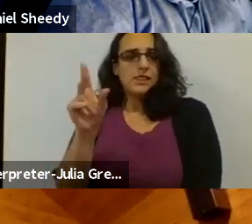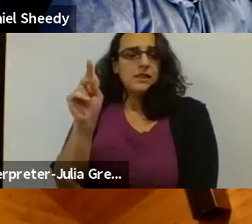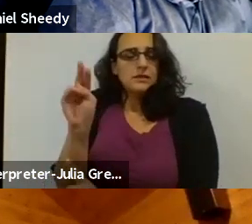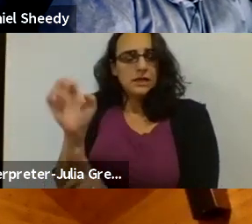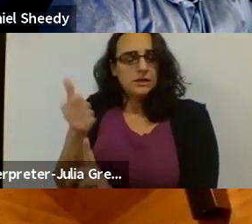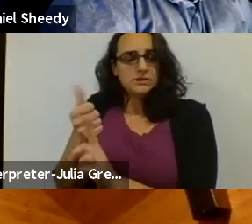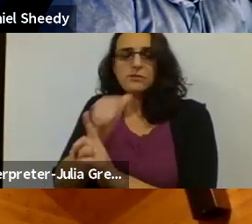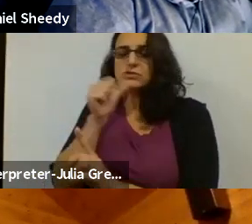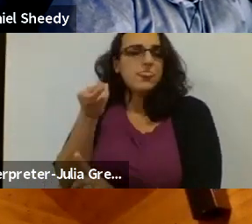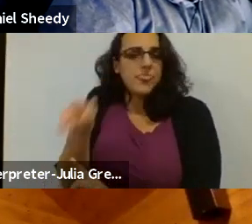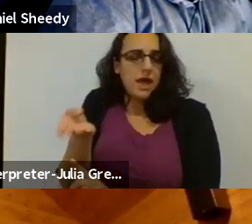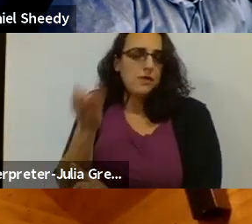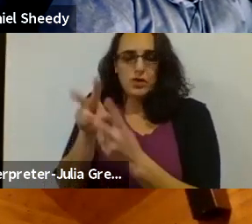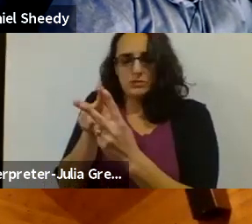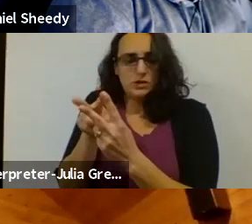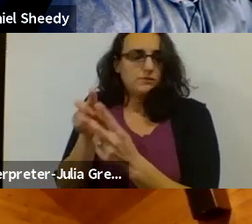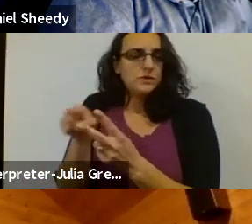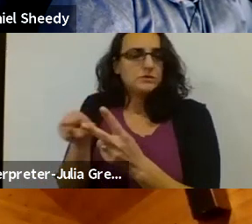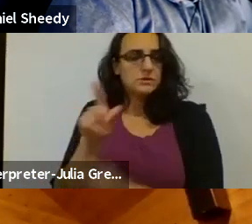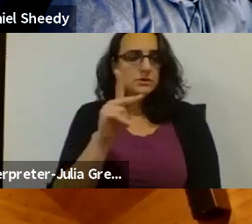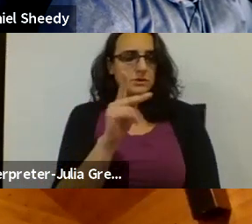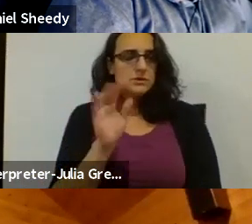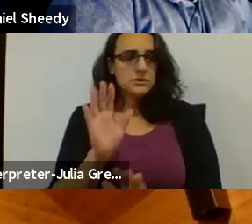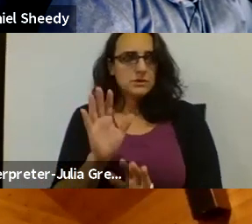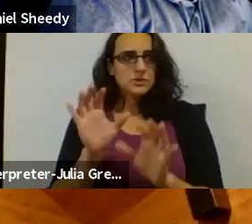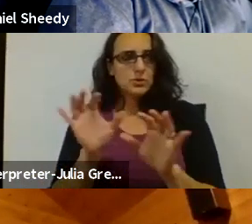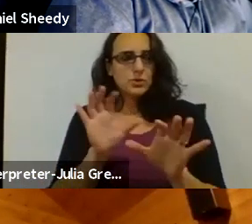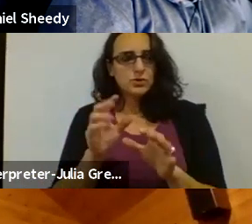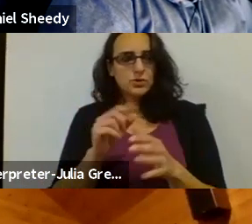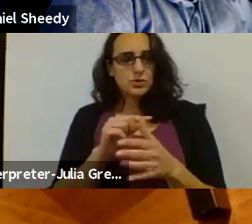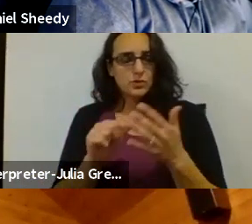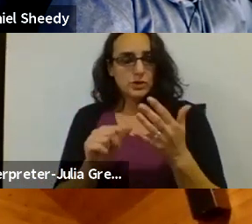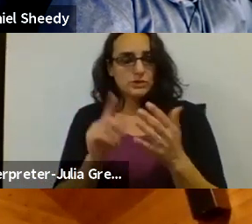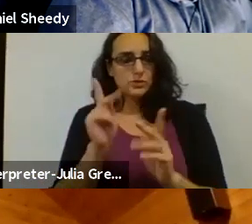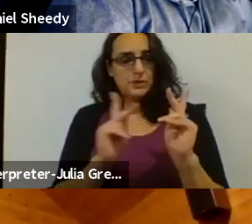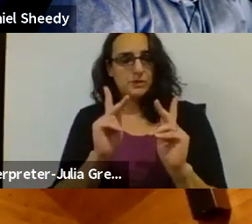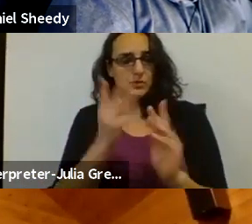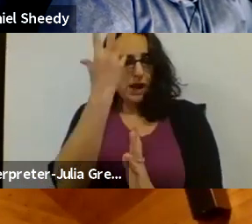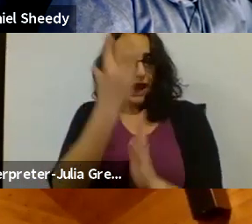Carolyn Gallagher: So, Kathleen. Um, so we'll just do the ones where people were absent will do those separate